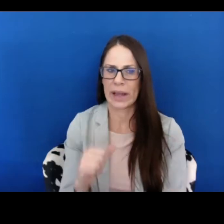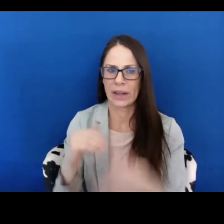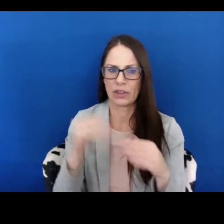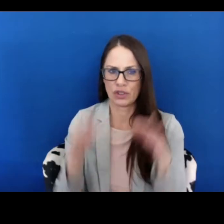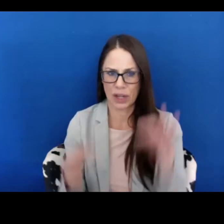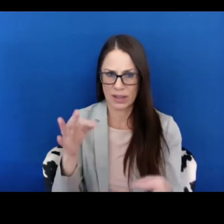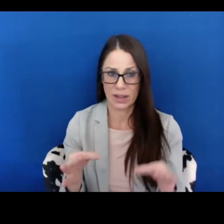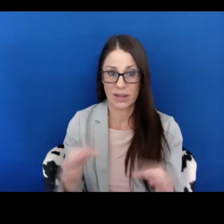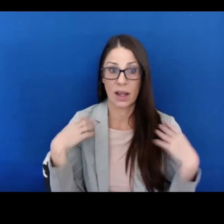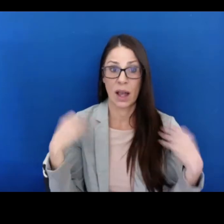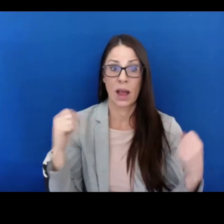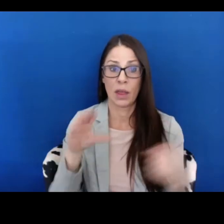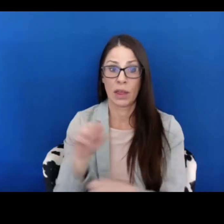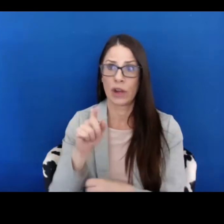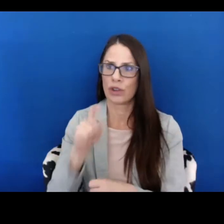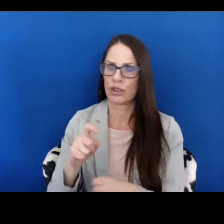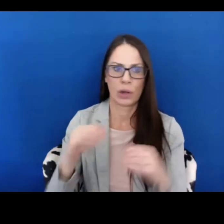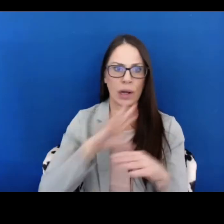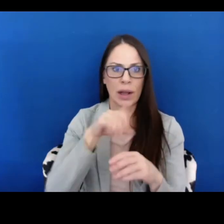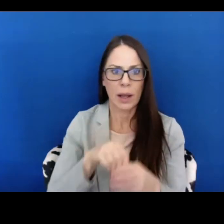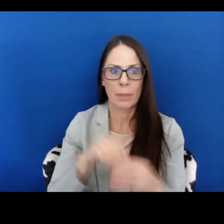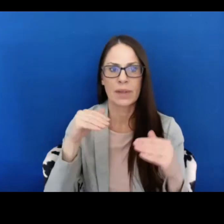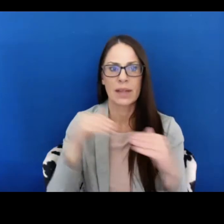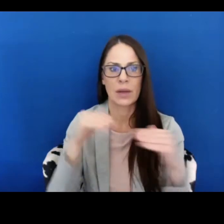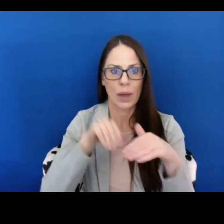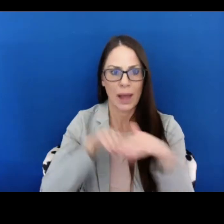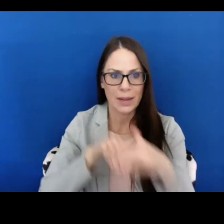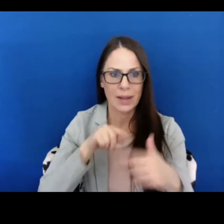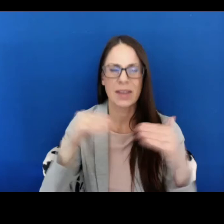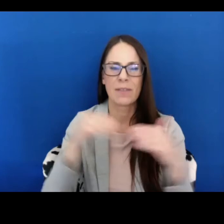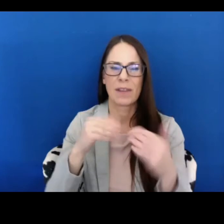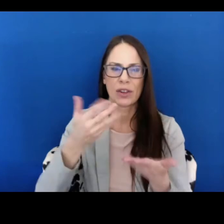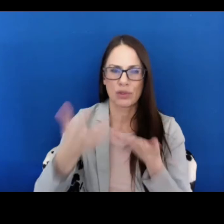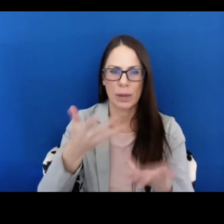things like equal access to resources, fair treatment of individual patients, a say in